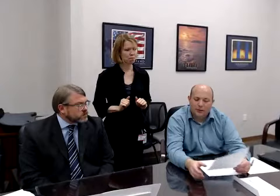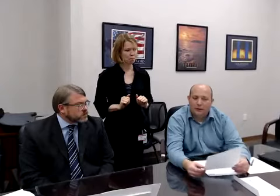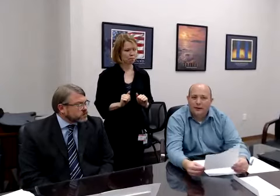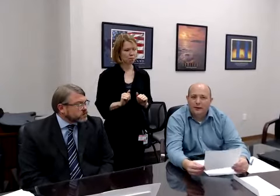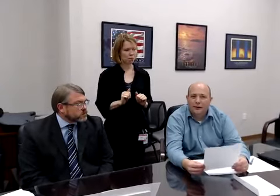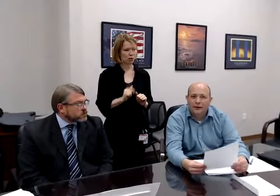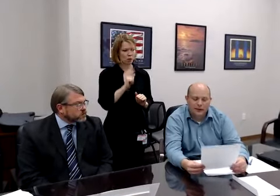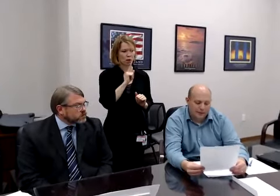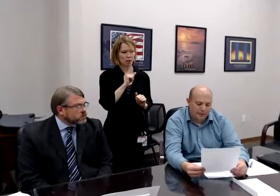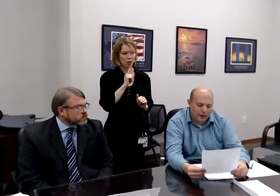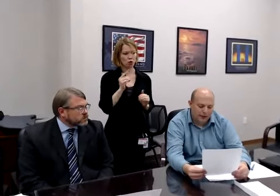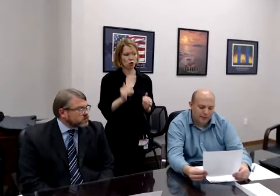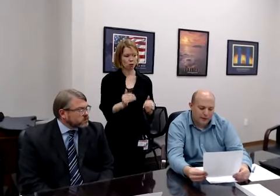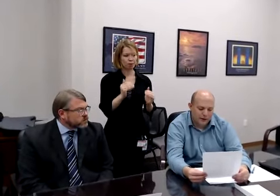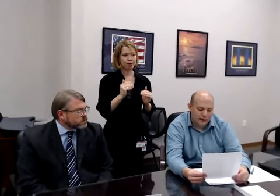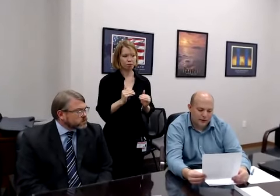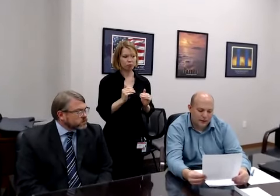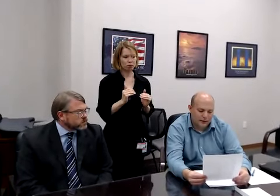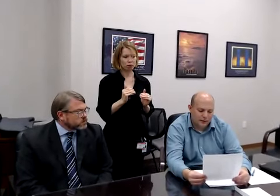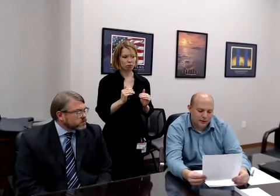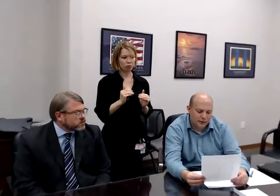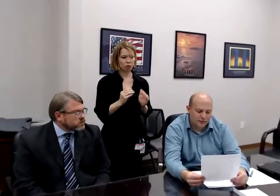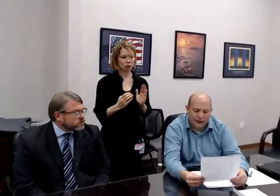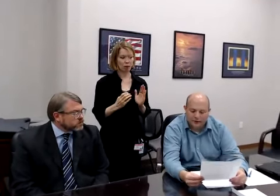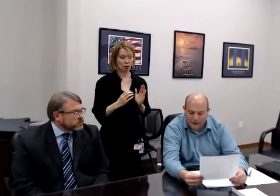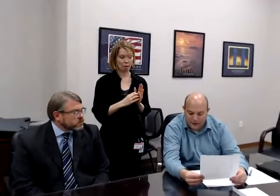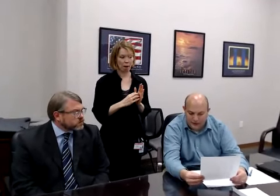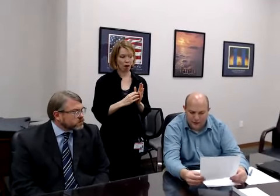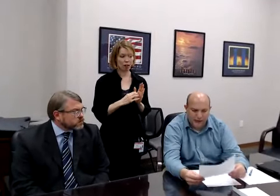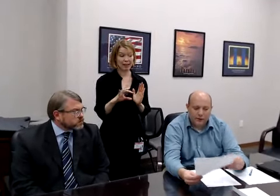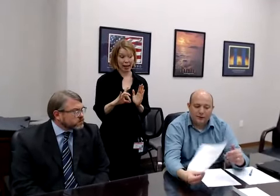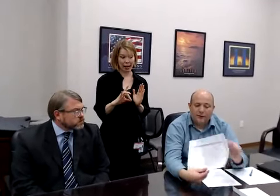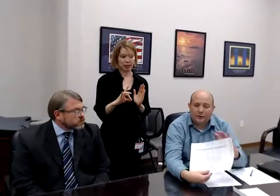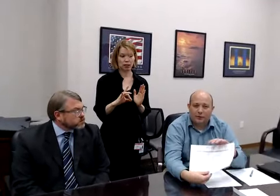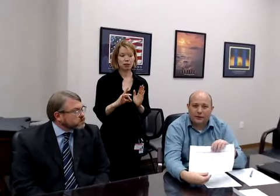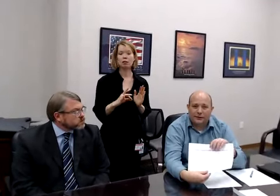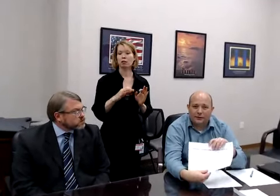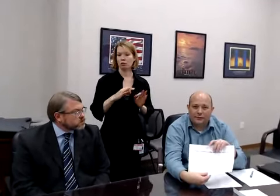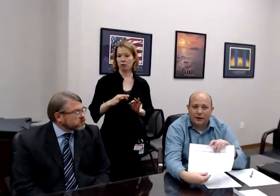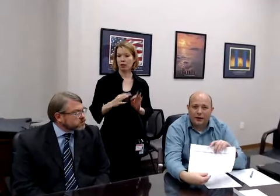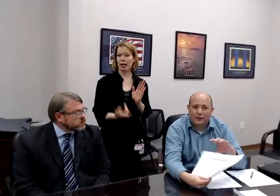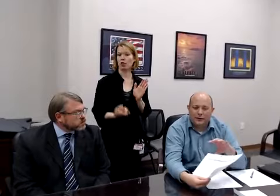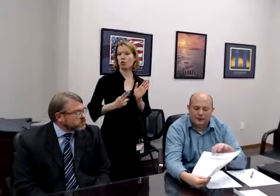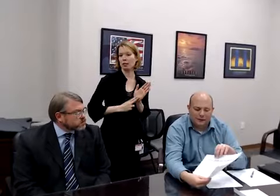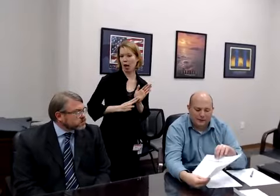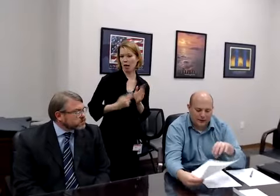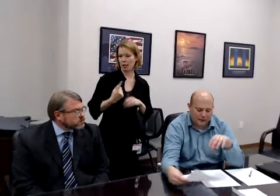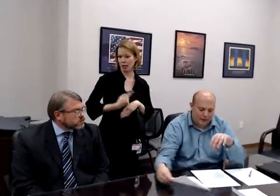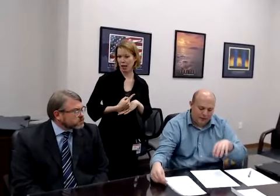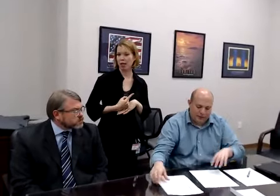you mark that down there at the bottom in box eight. So, that's the process to apply. You need to send that back to your County